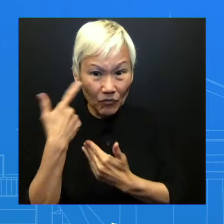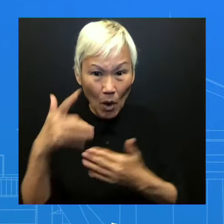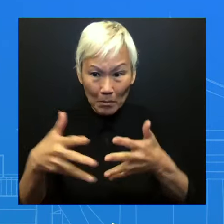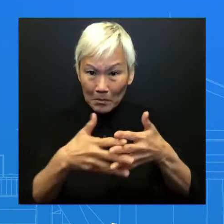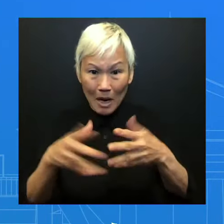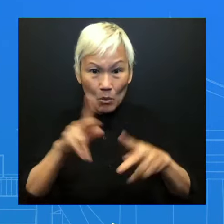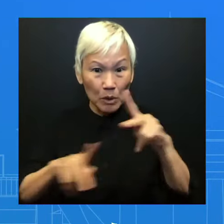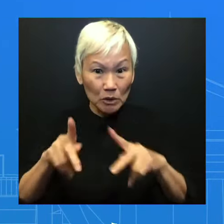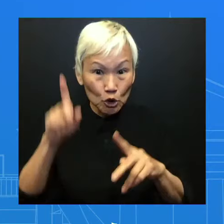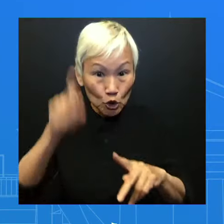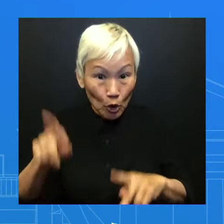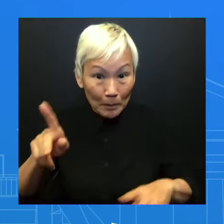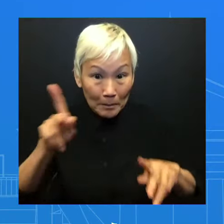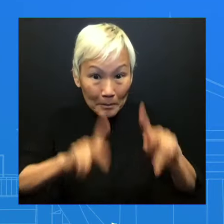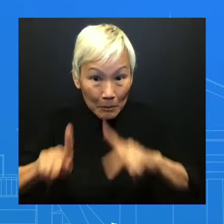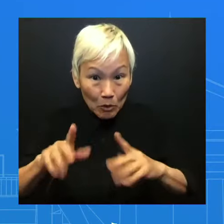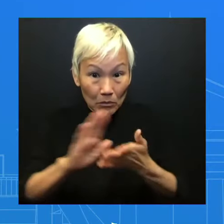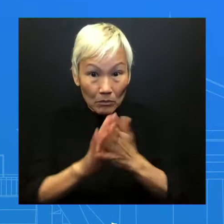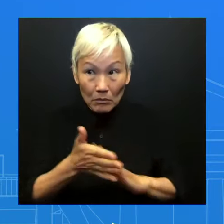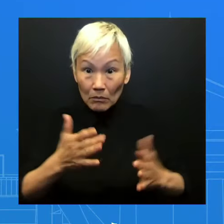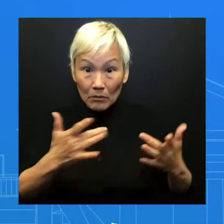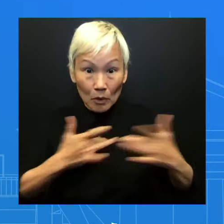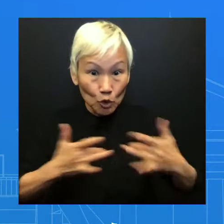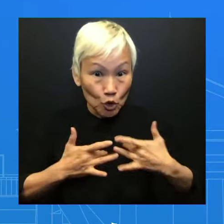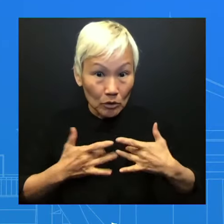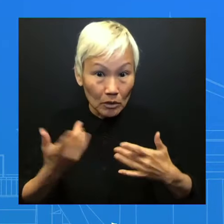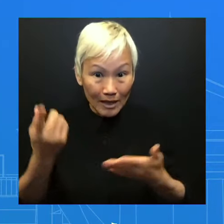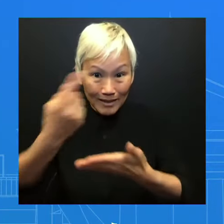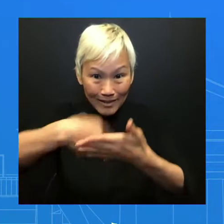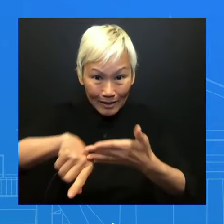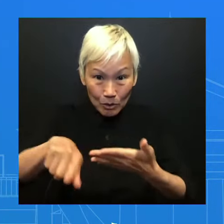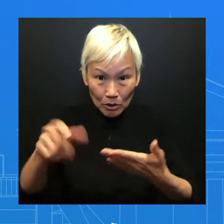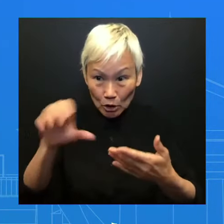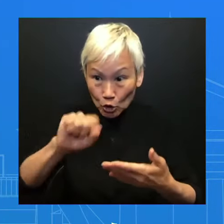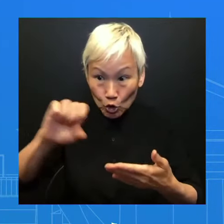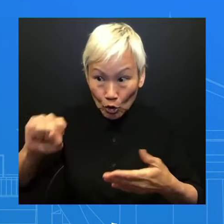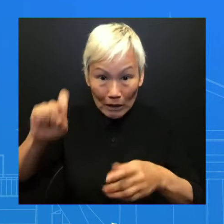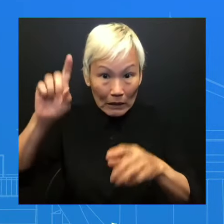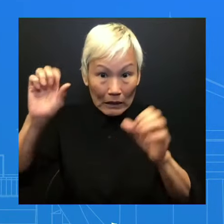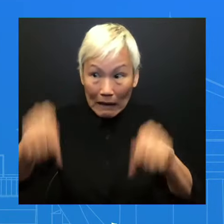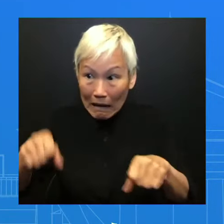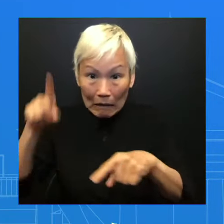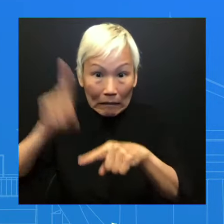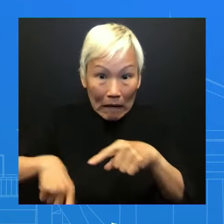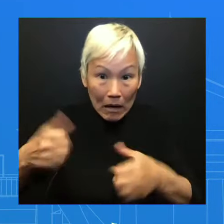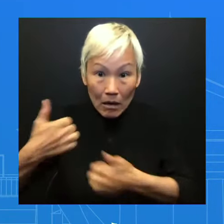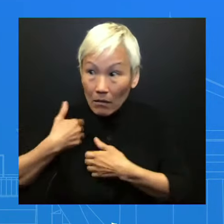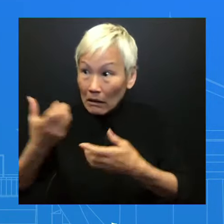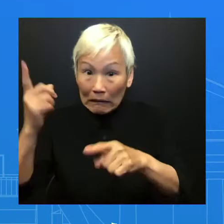with things like Social Security or their military paychecks? Ms. Jean-Pierre: So our message has -- continues to be and will --